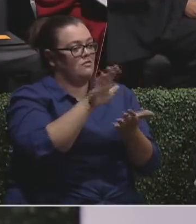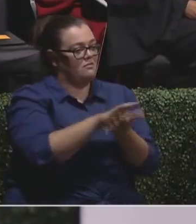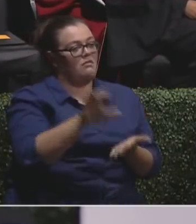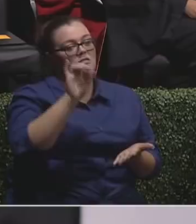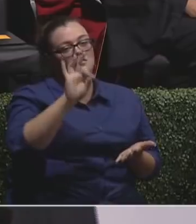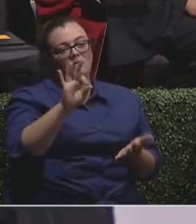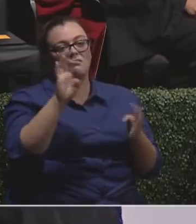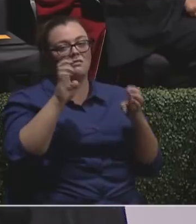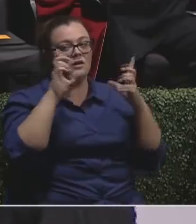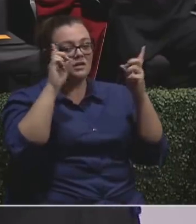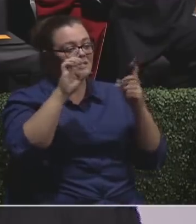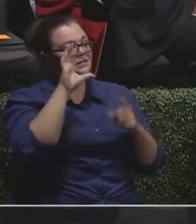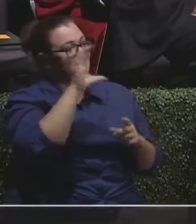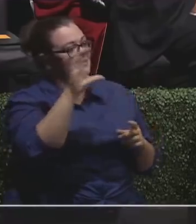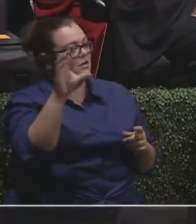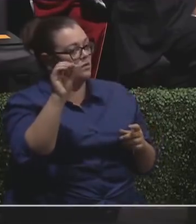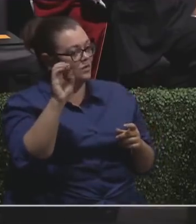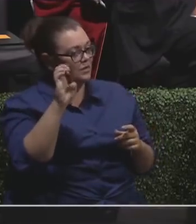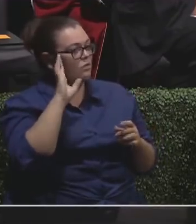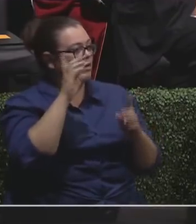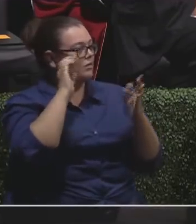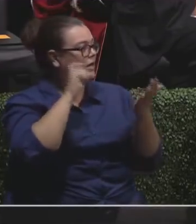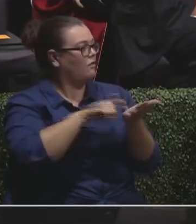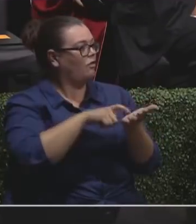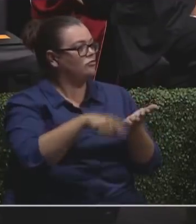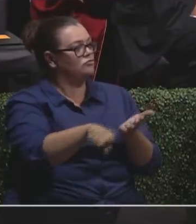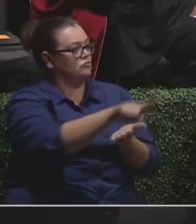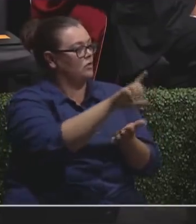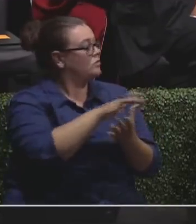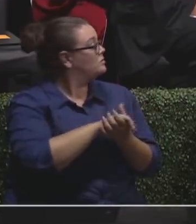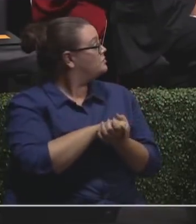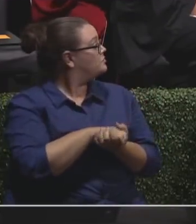OF THE CHARTER COLLEGE OF EDUCATION, WILL ACKNOWLEDGE THESE STUDENTS. DR. FAZZI.